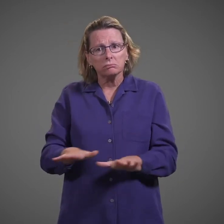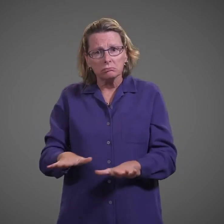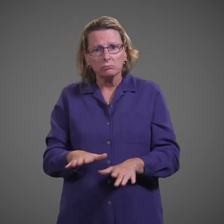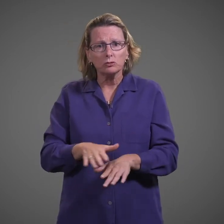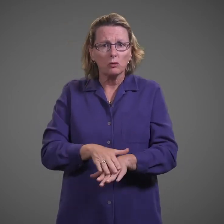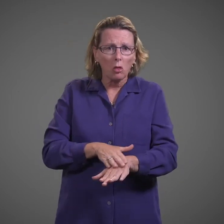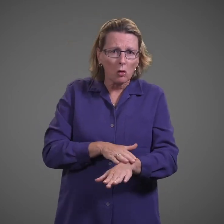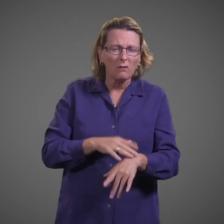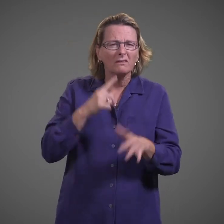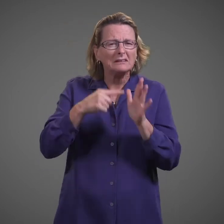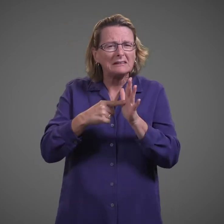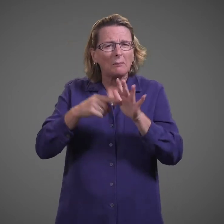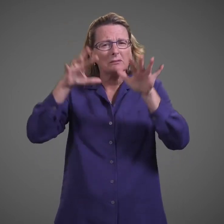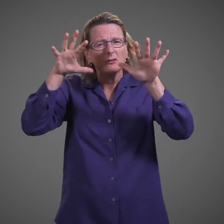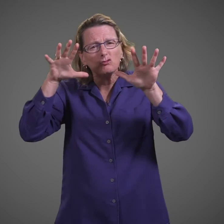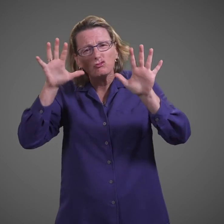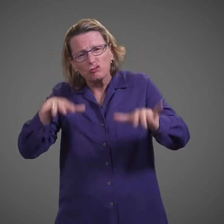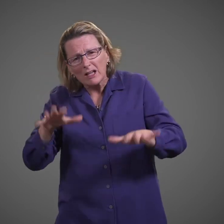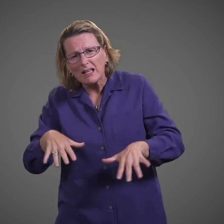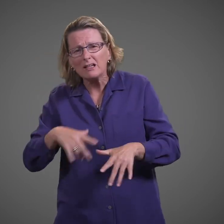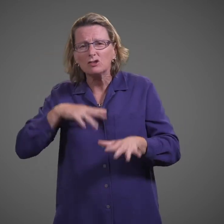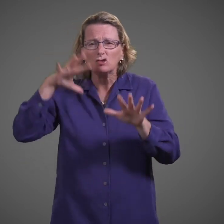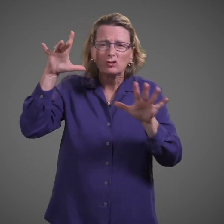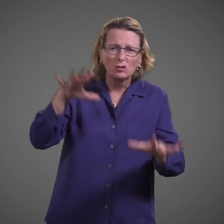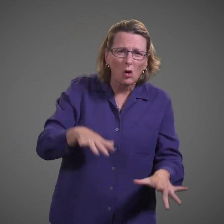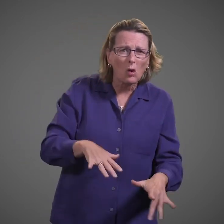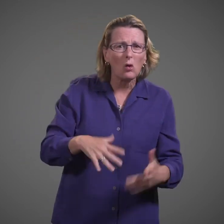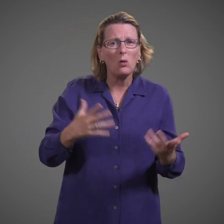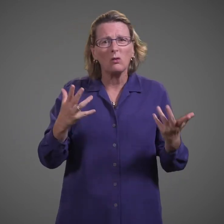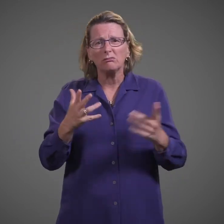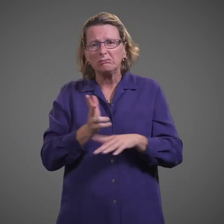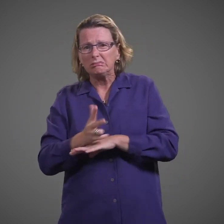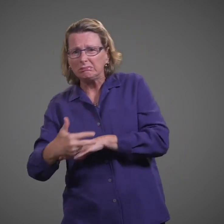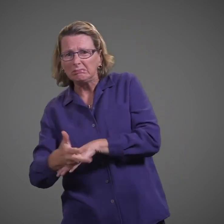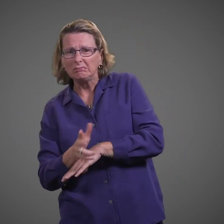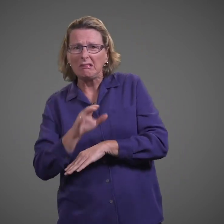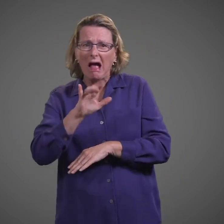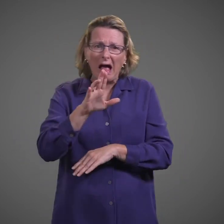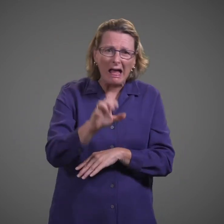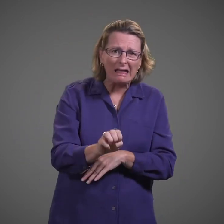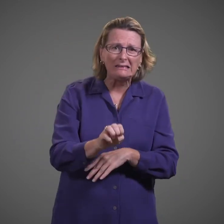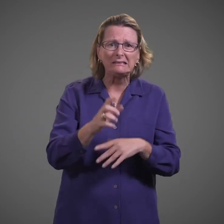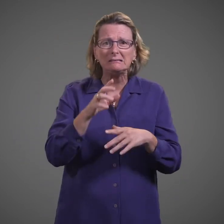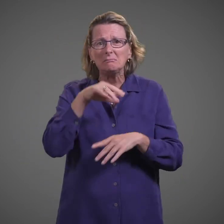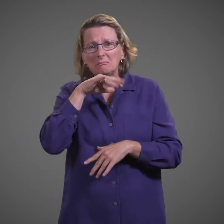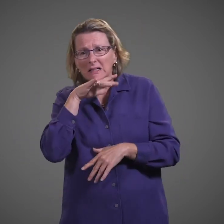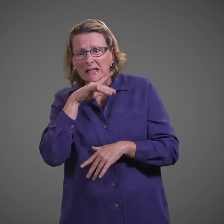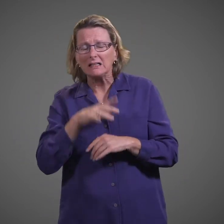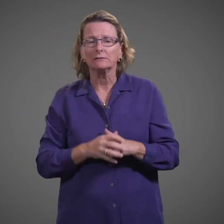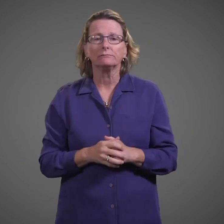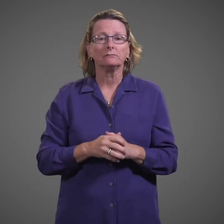If you have to drive in bad weather, slow down, especially if there is snow or rain, ice or mud.